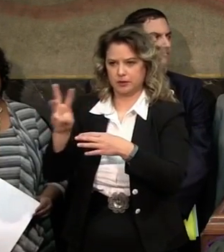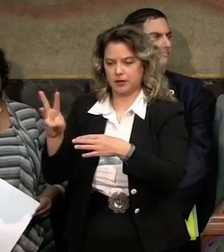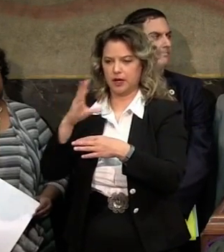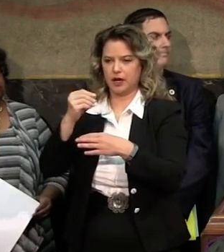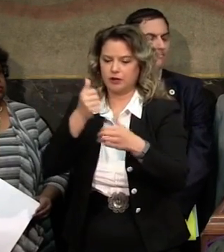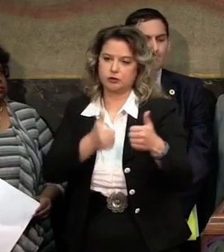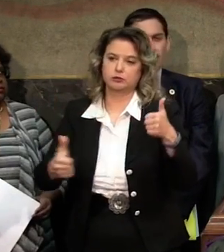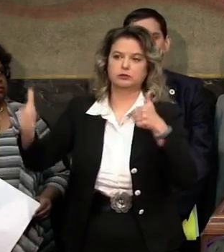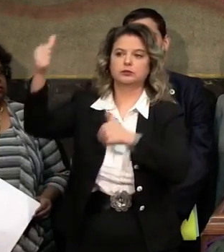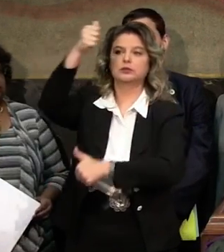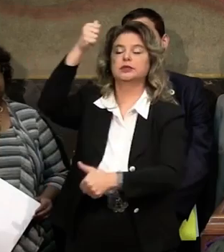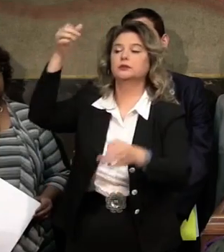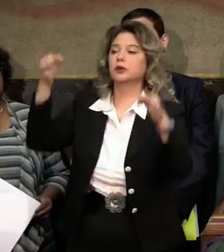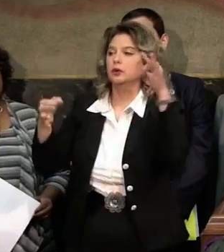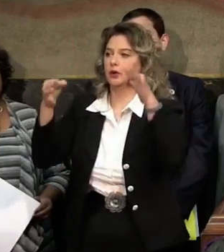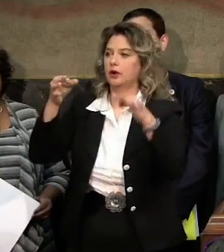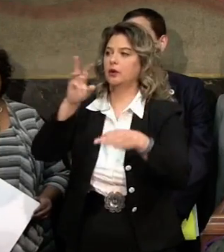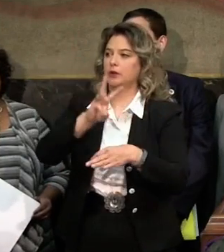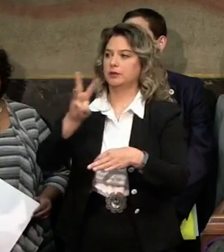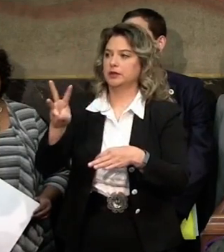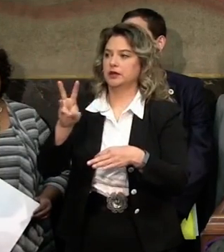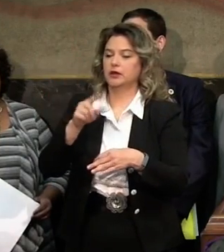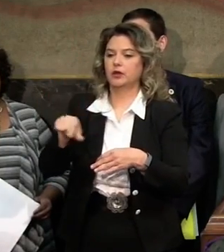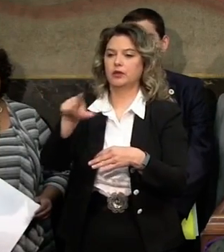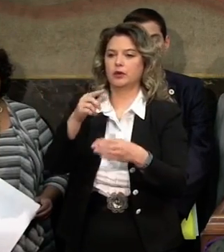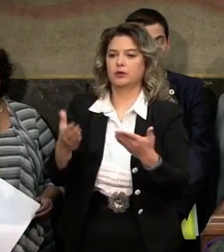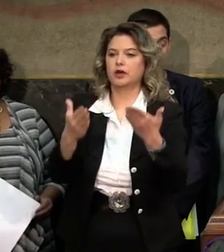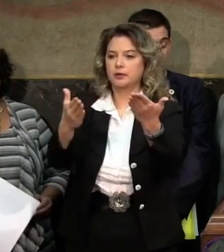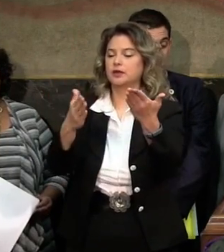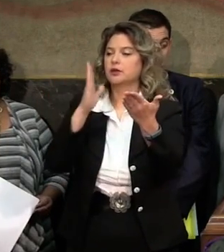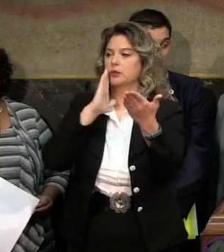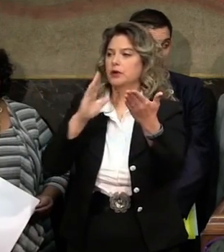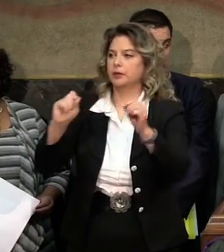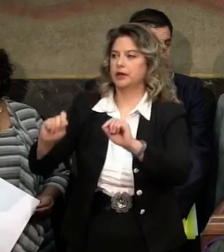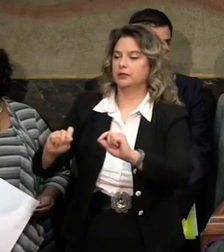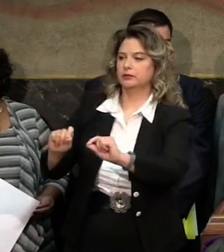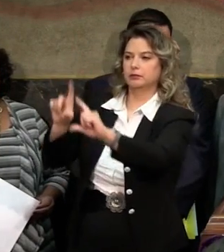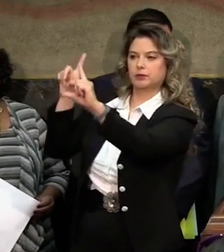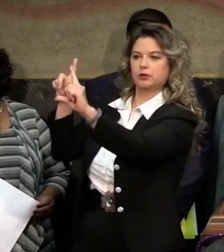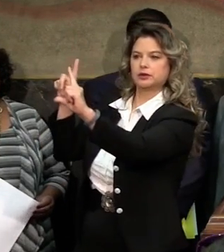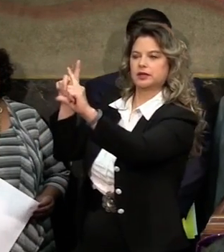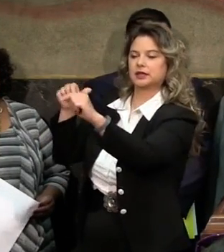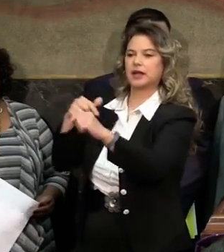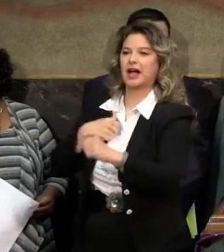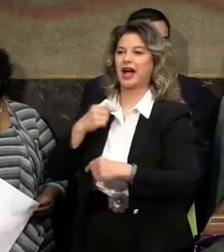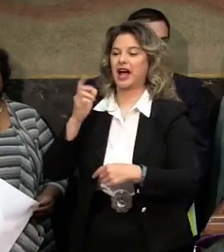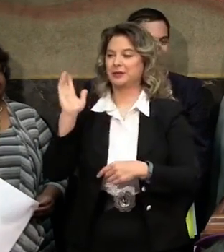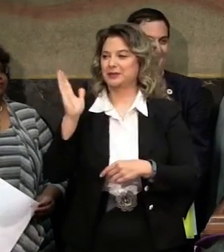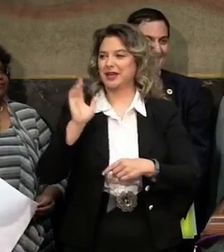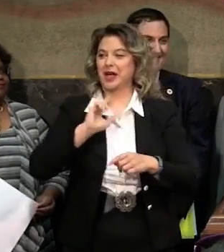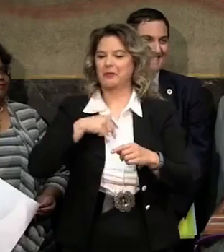Court website those recommendations are going to be up but since I'm speaking I'm only going to plug mine it's gov